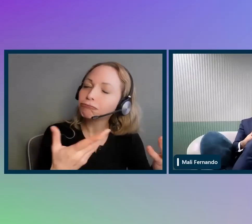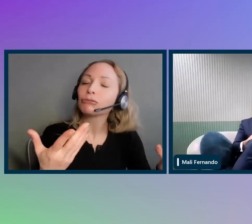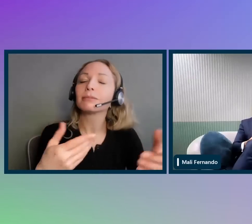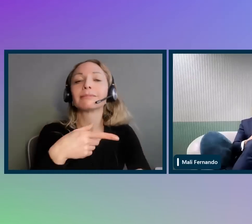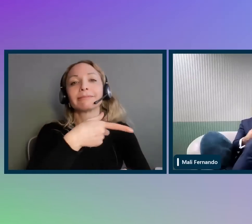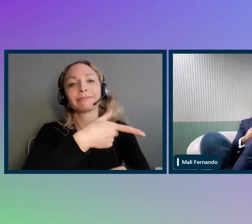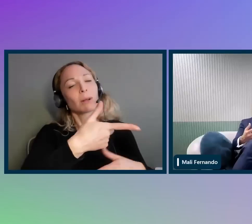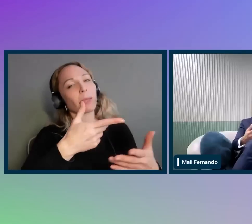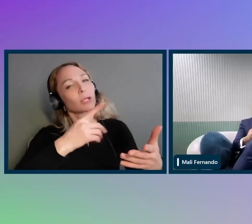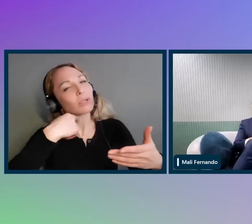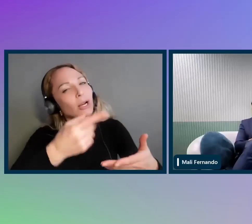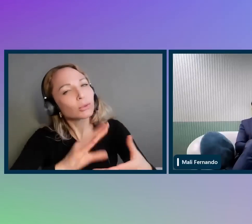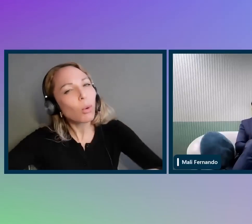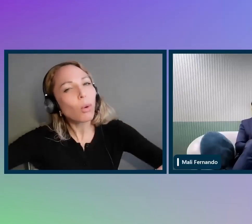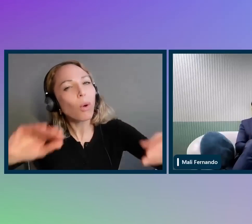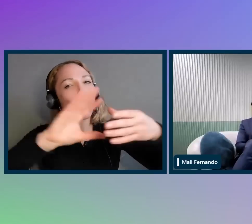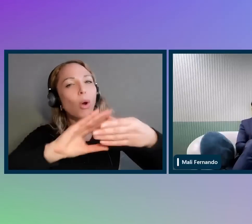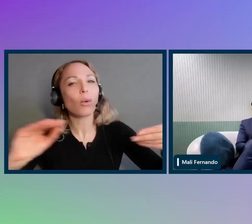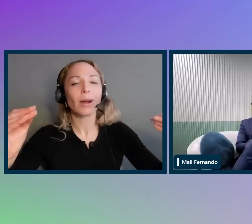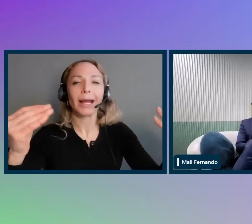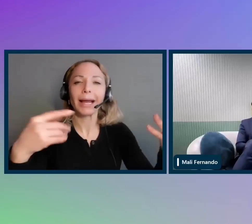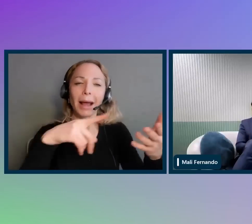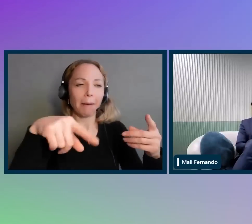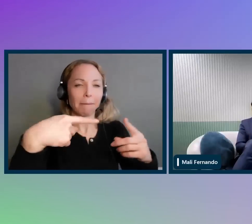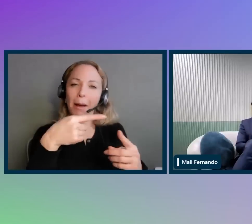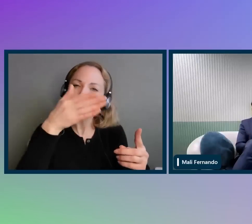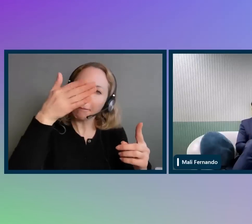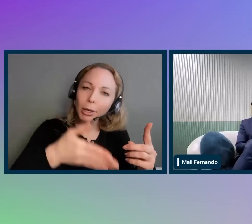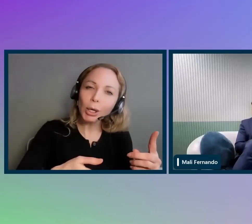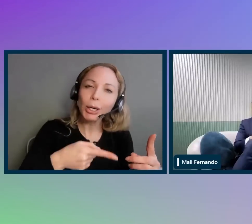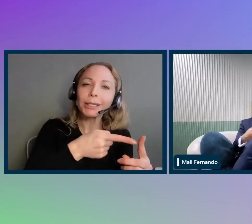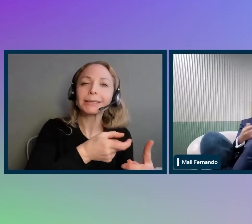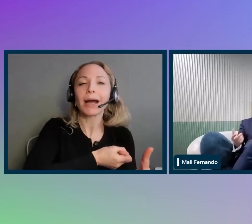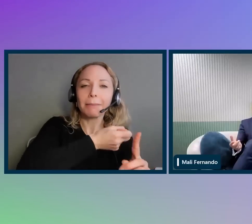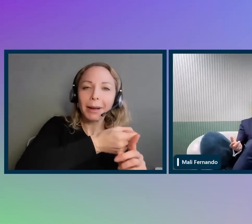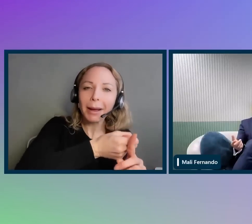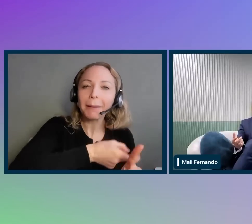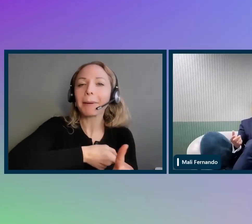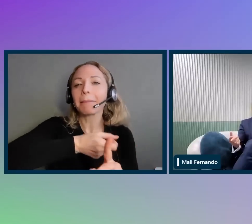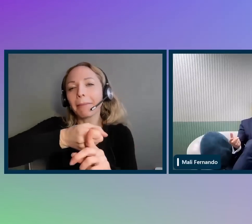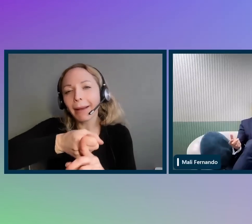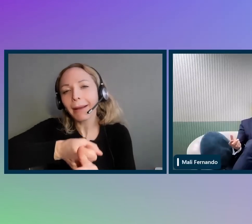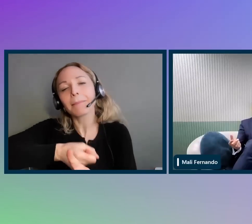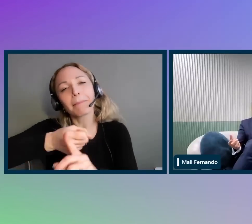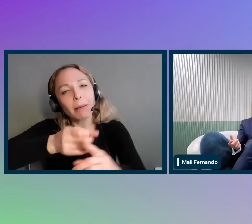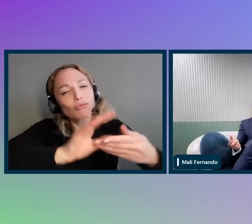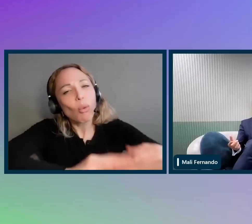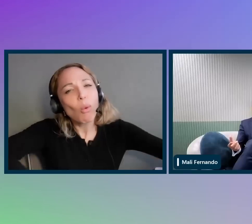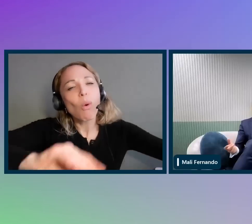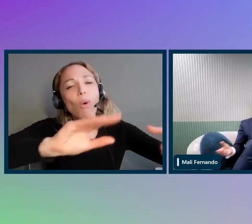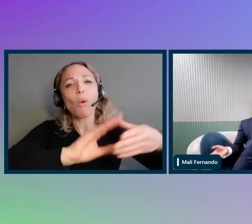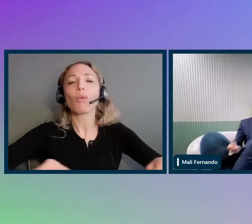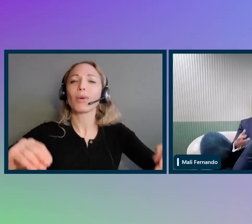and the power of technology to provide so much inclusivity in terms of your life day to day.